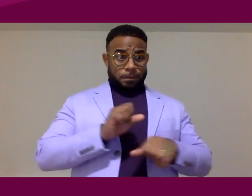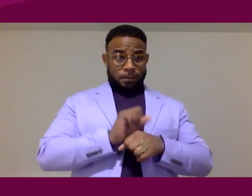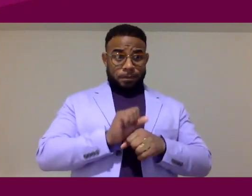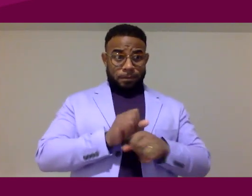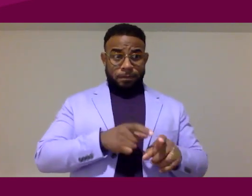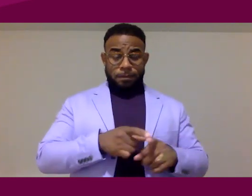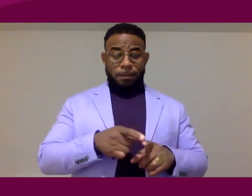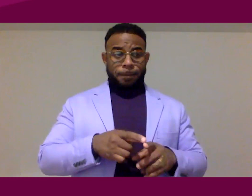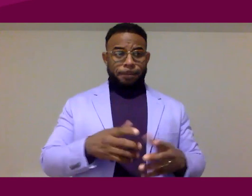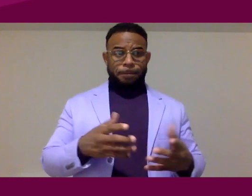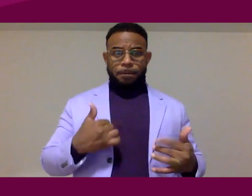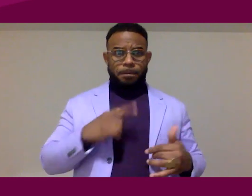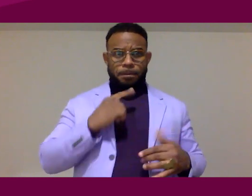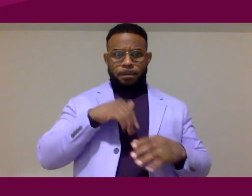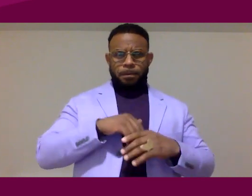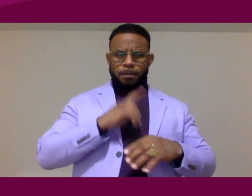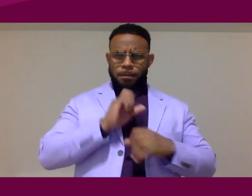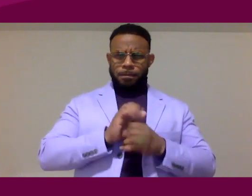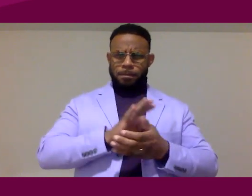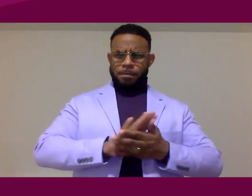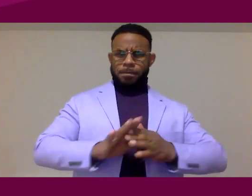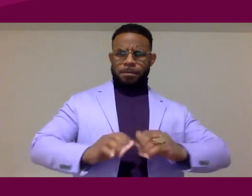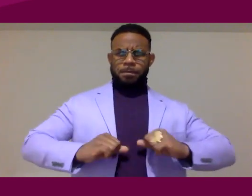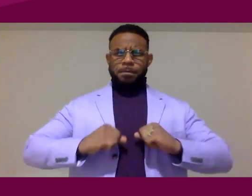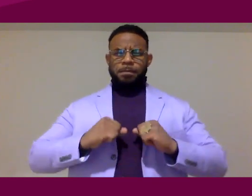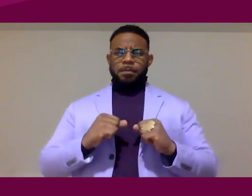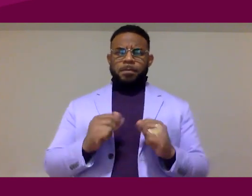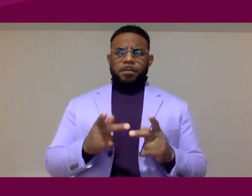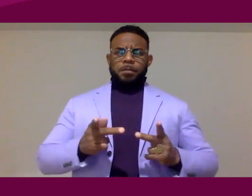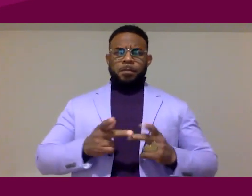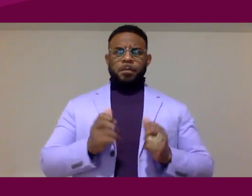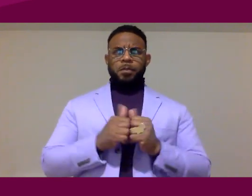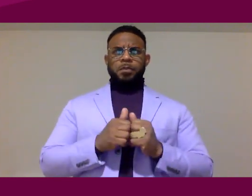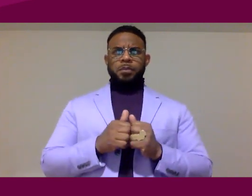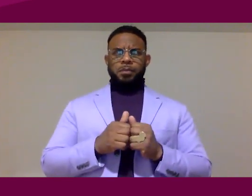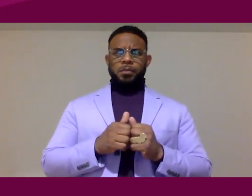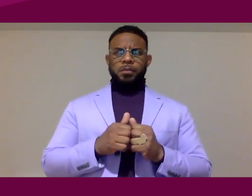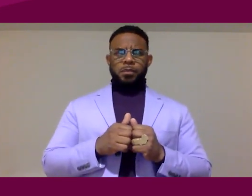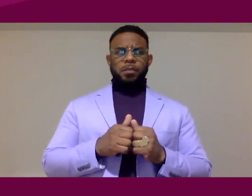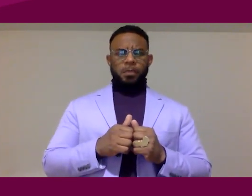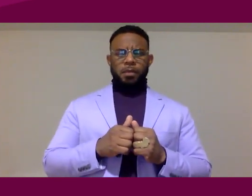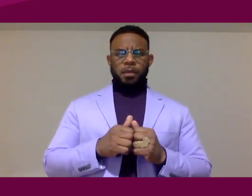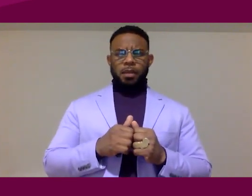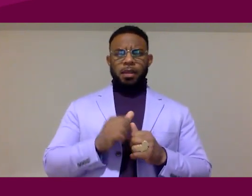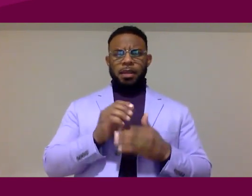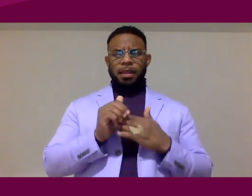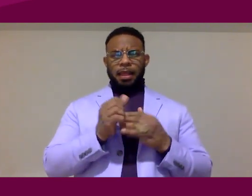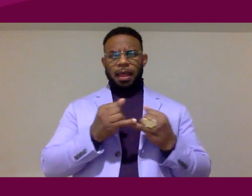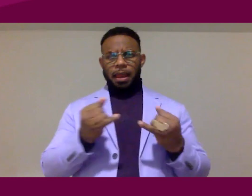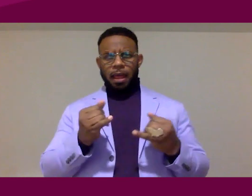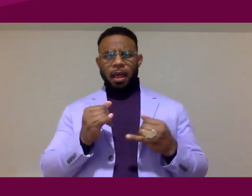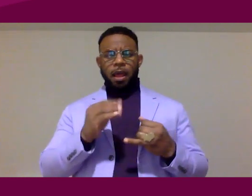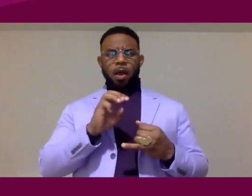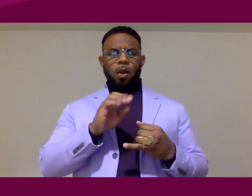we were in a really nice place with the WCAG guidelines, the web content accessibility